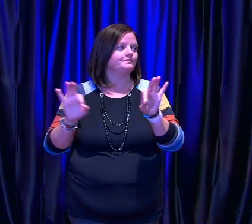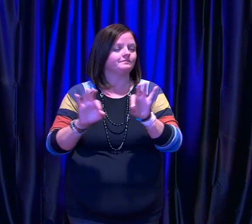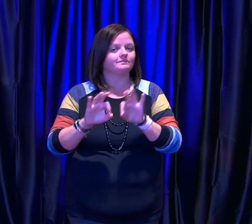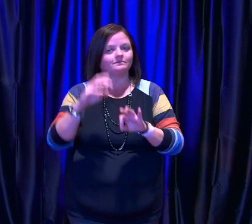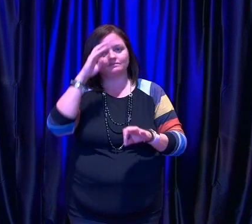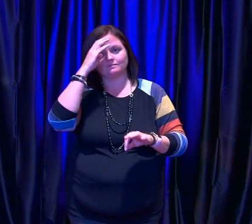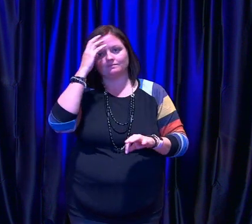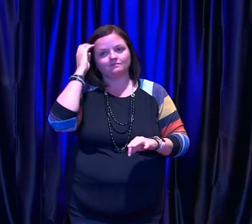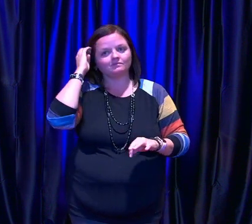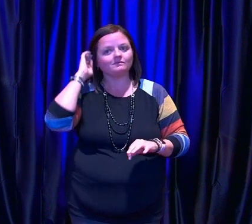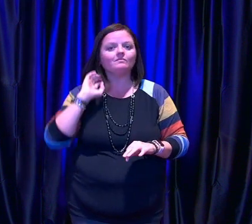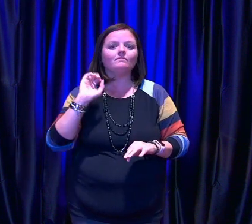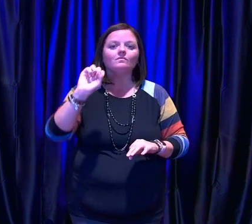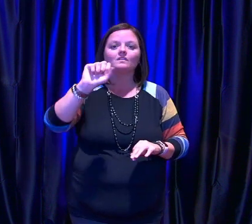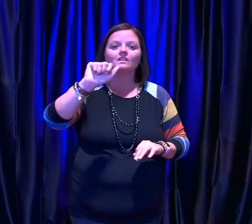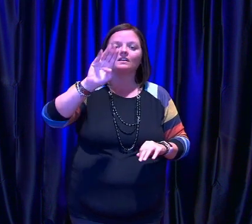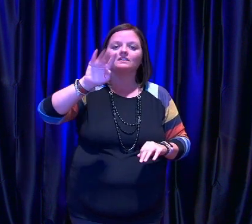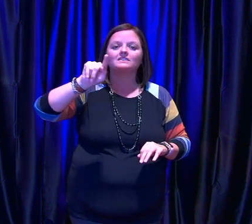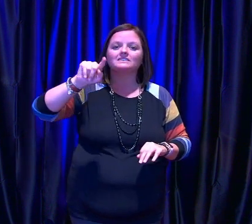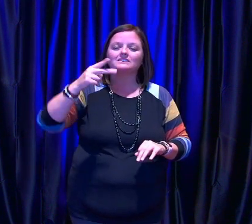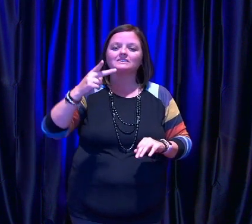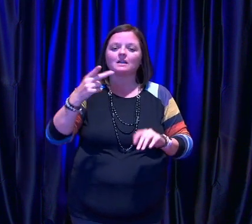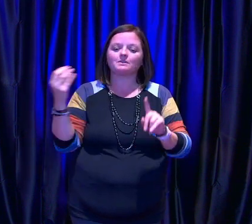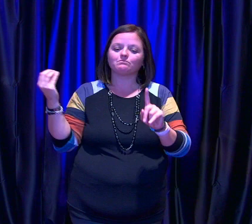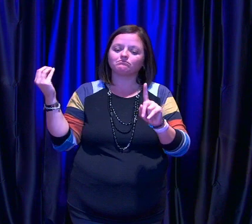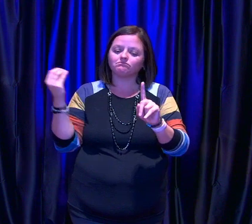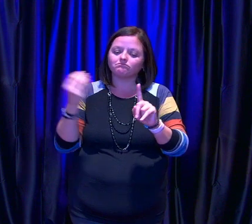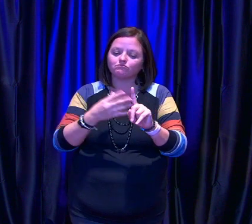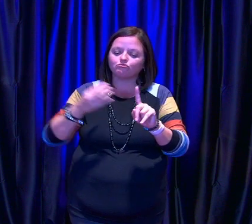sabbath brings life into God's